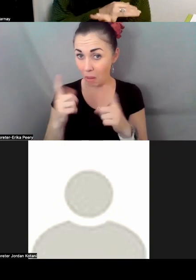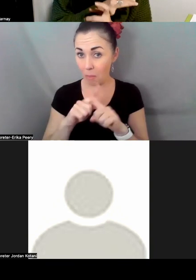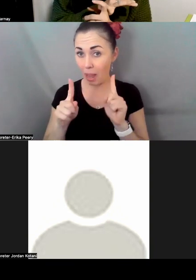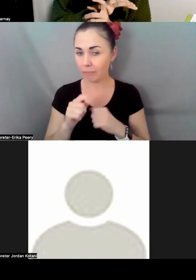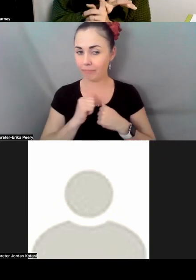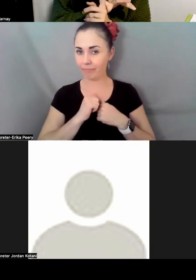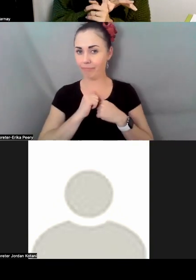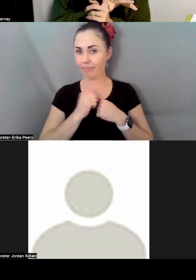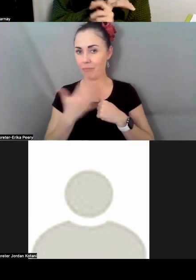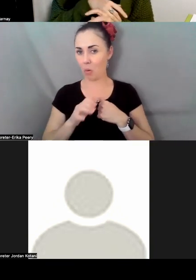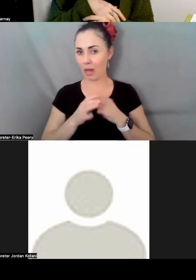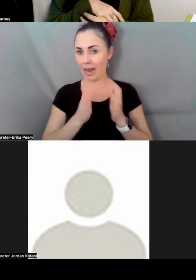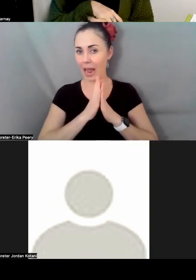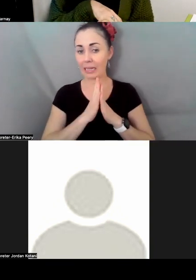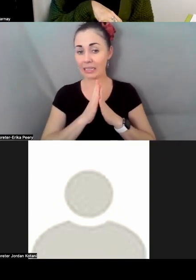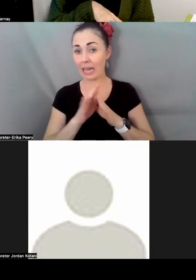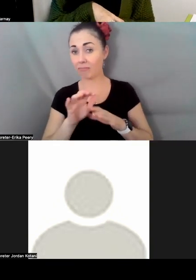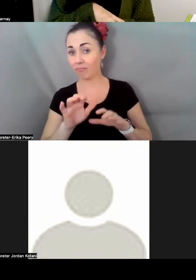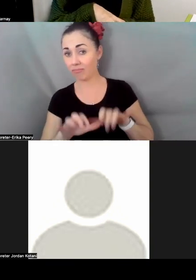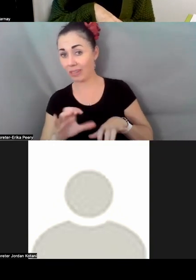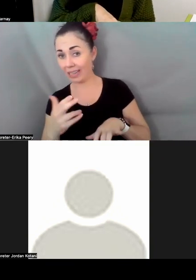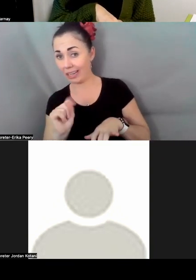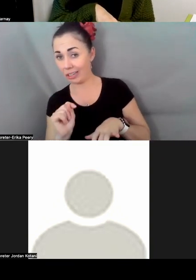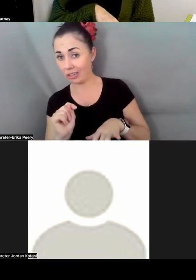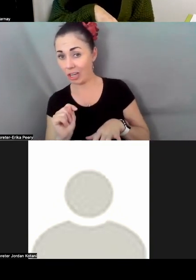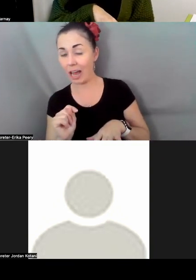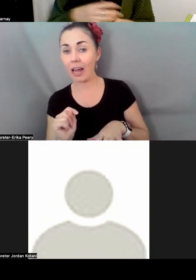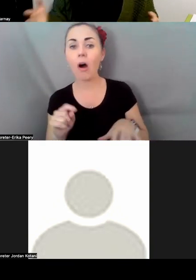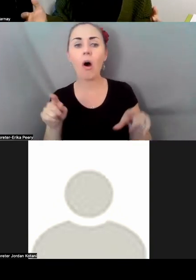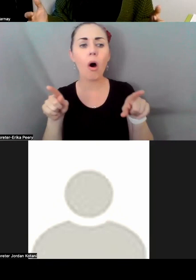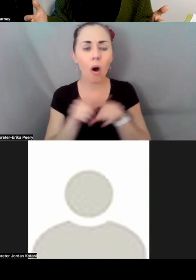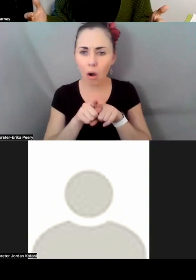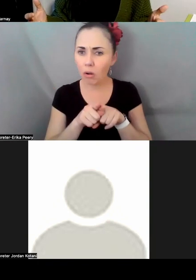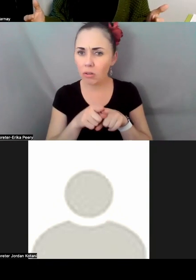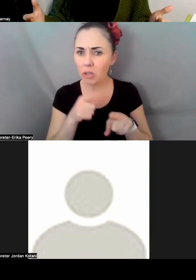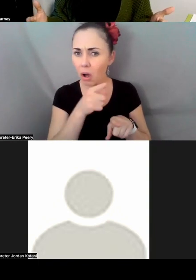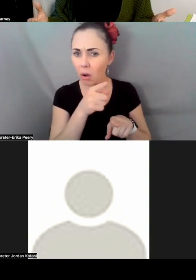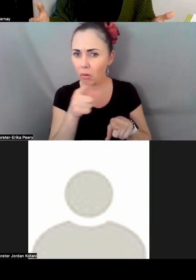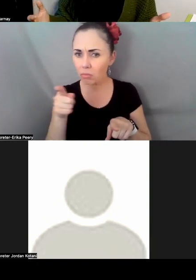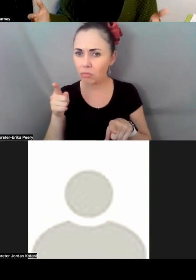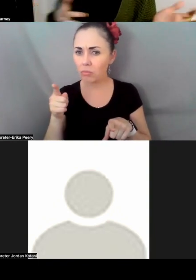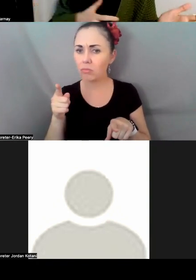them in the chat box. Fairly certain that everyone on here should have an email address that they got